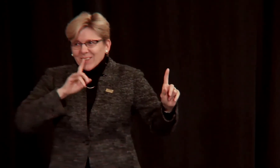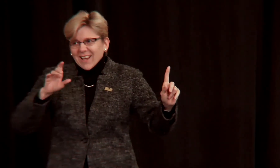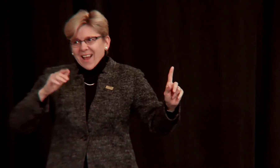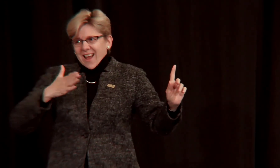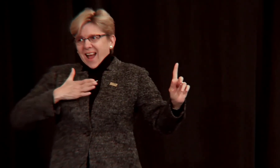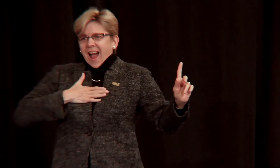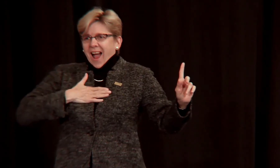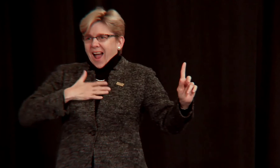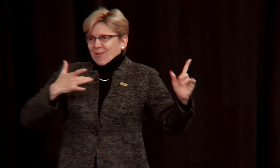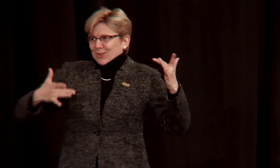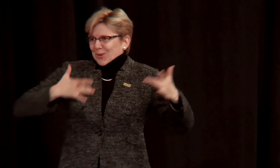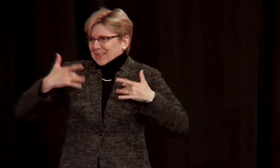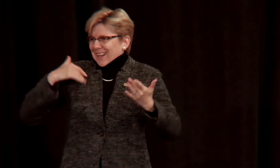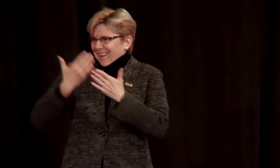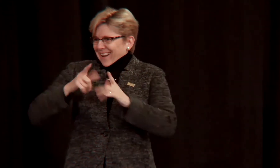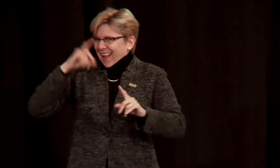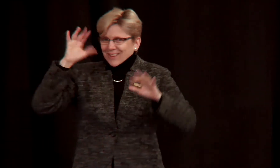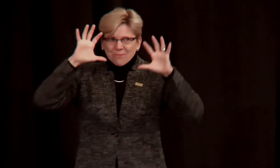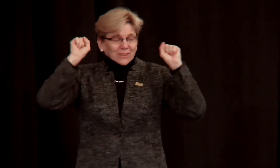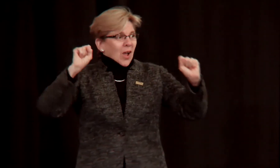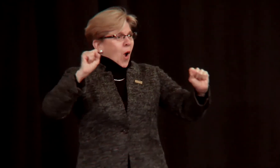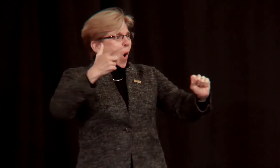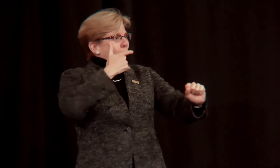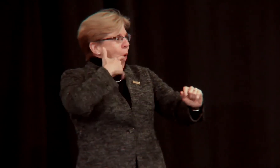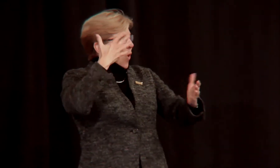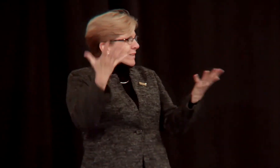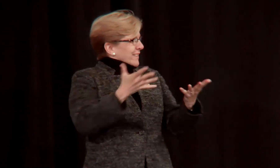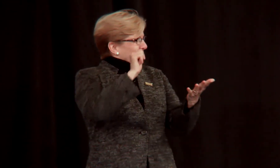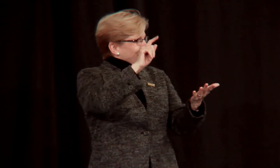Really it was thrilling when I became president of Gallaudet to